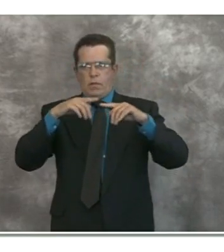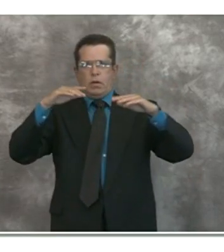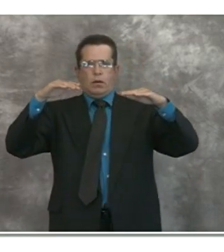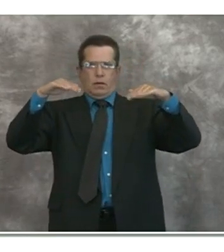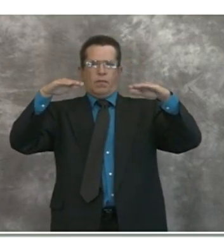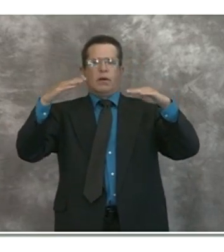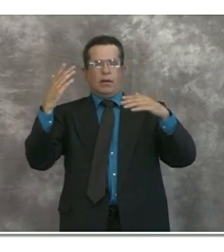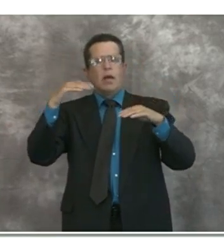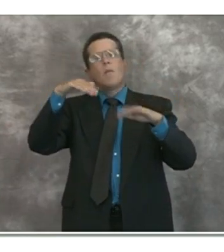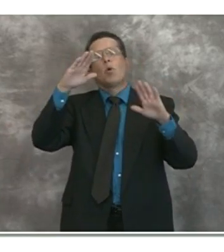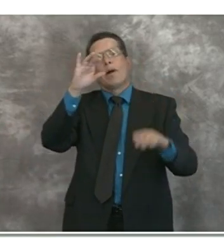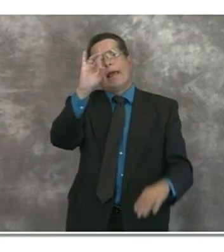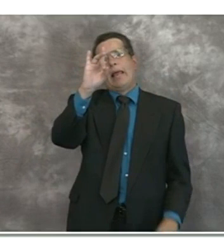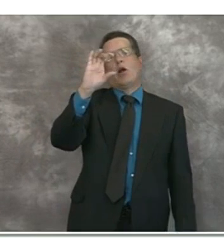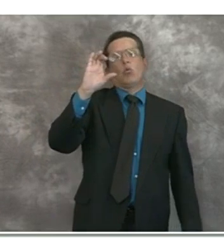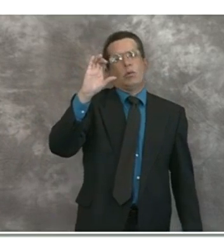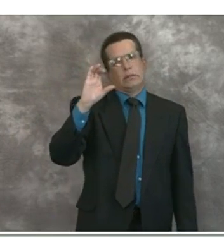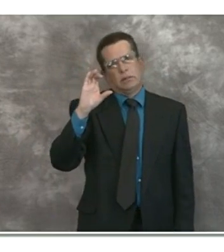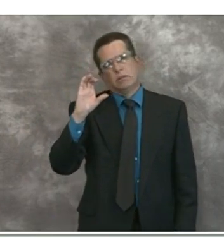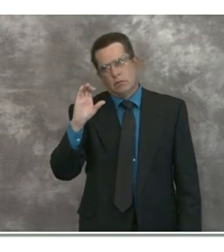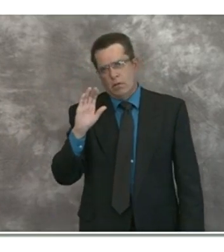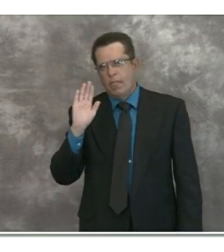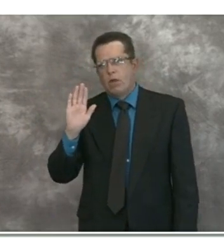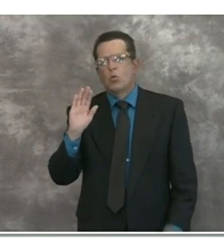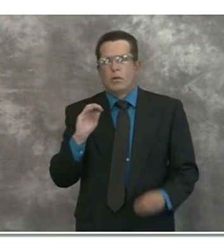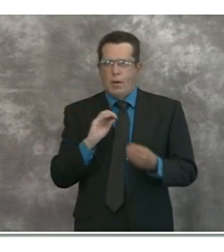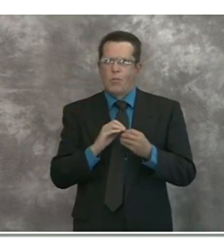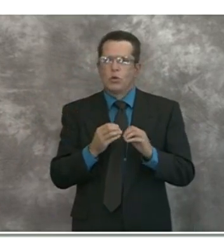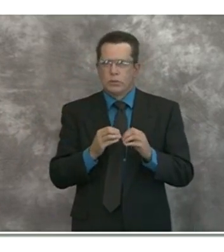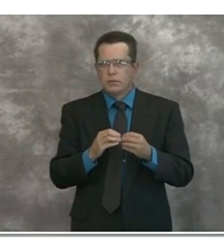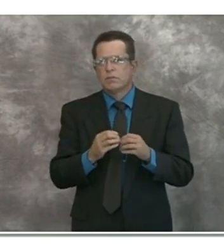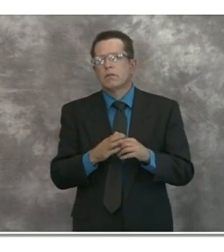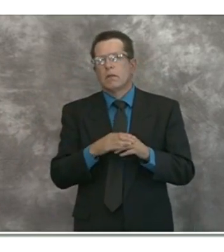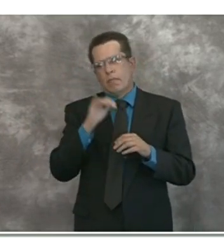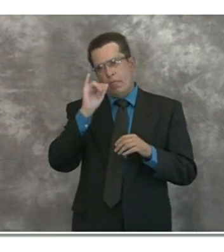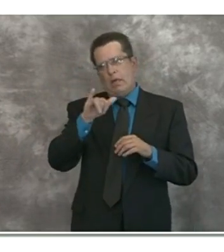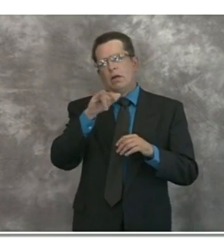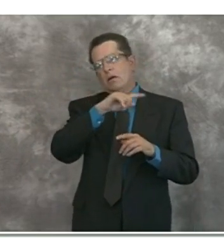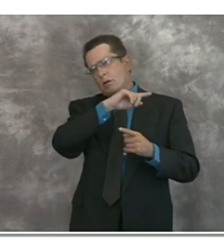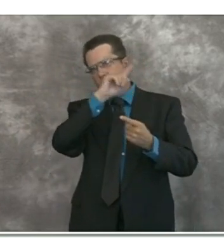FROM A 790 800 OR 900 AND I CAN'T SEE THAT VERY WELL BUT